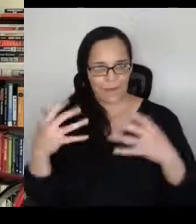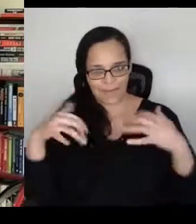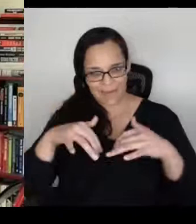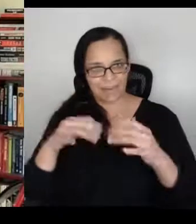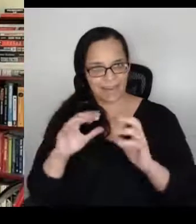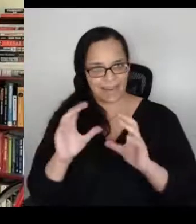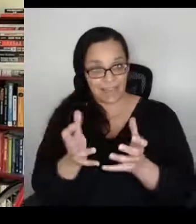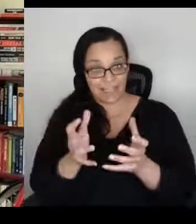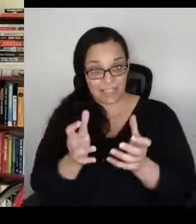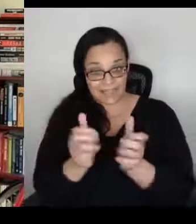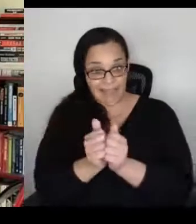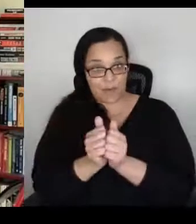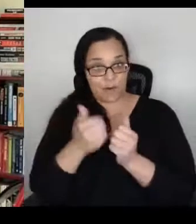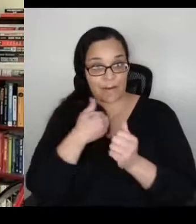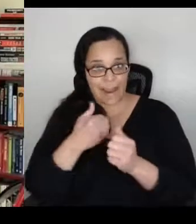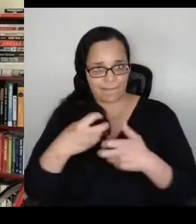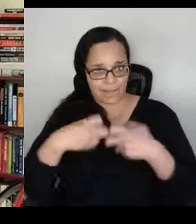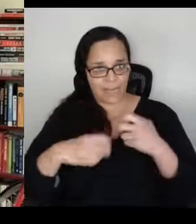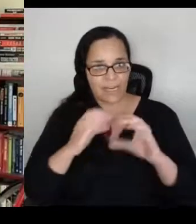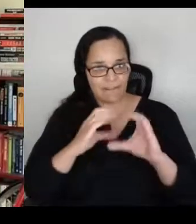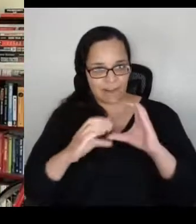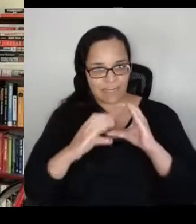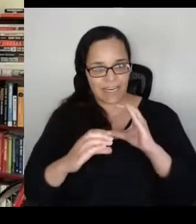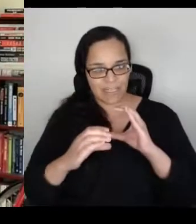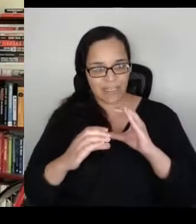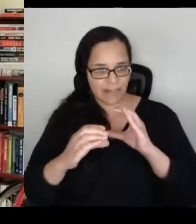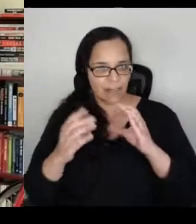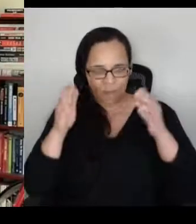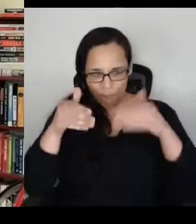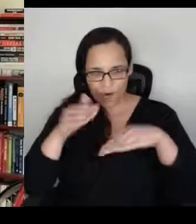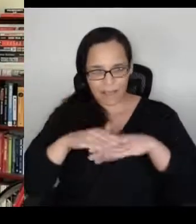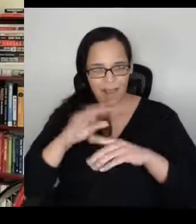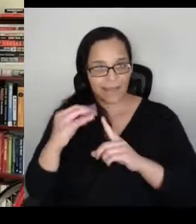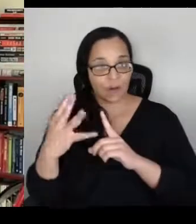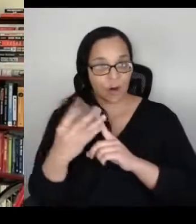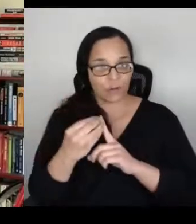and that's for the culture. So we're very excited to have with us tonight,